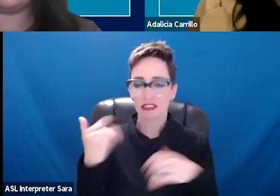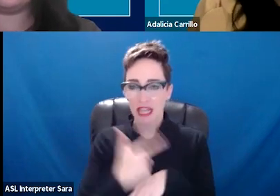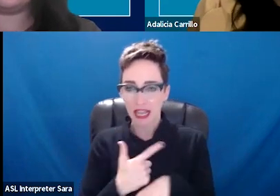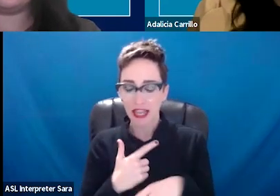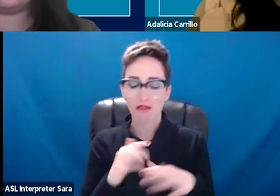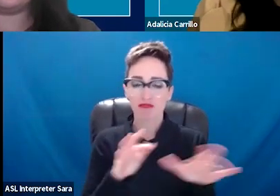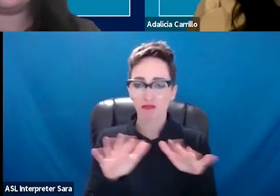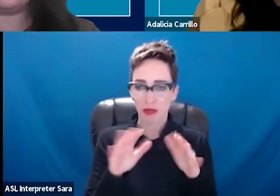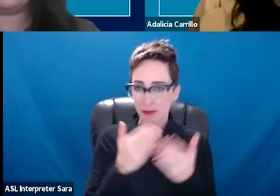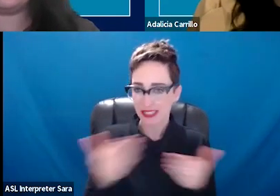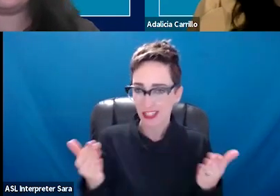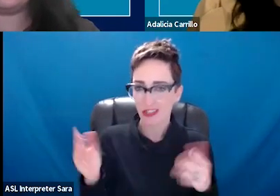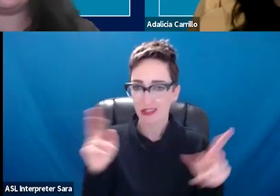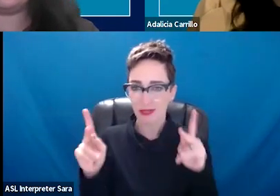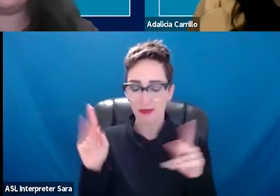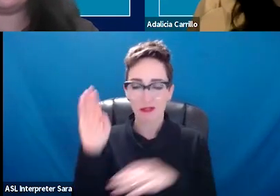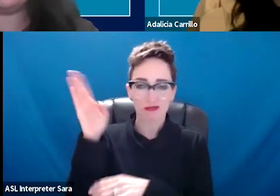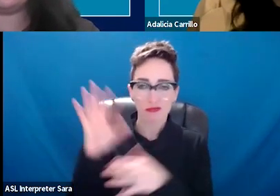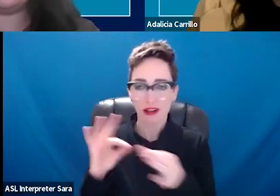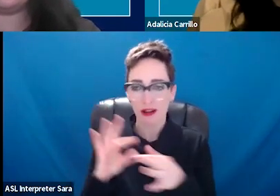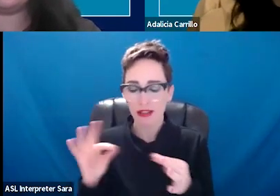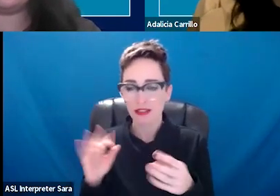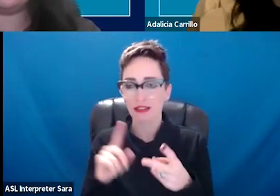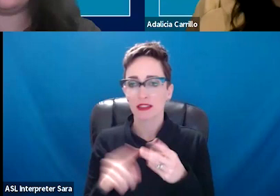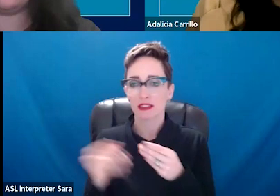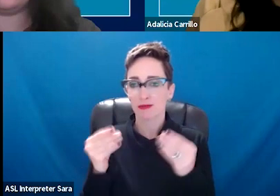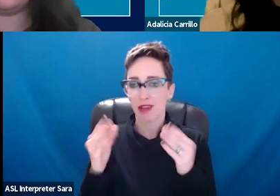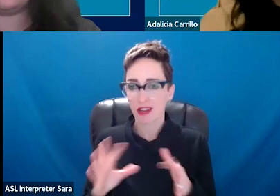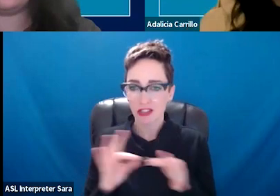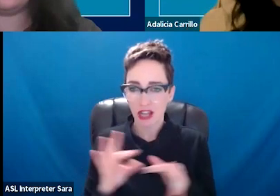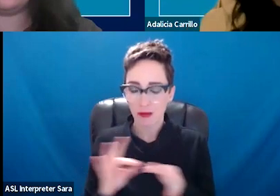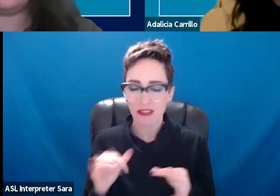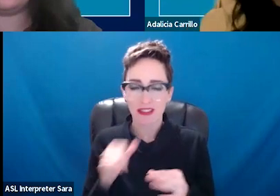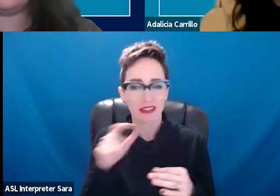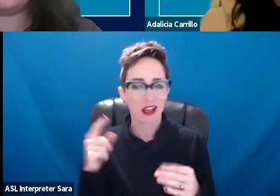and by as my speakers and moderate moderator do not necessarily reflect